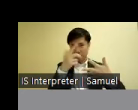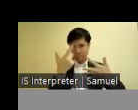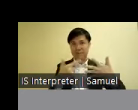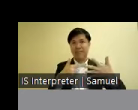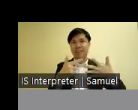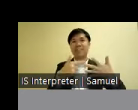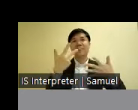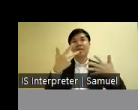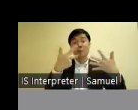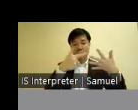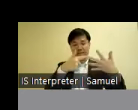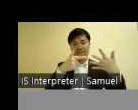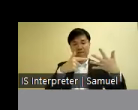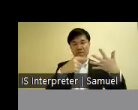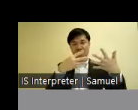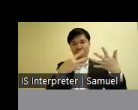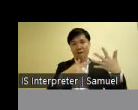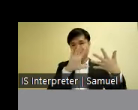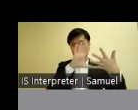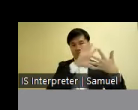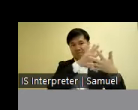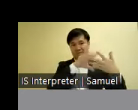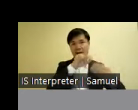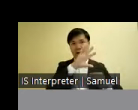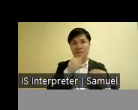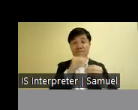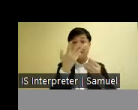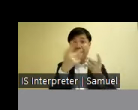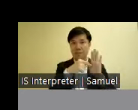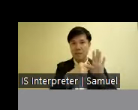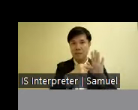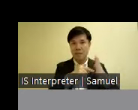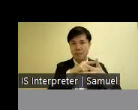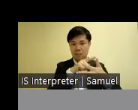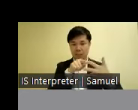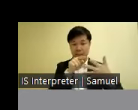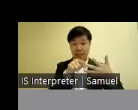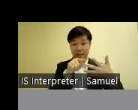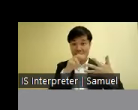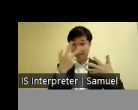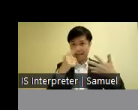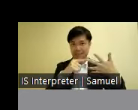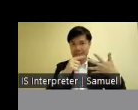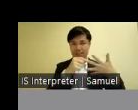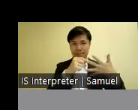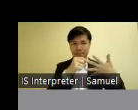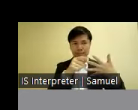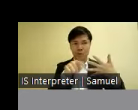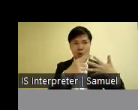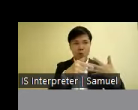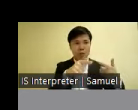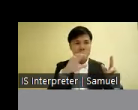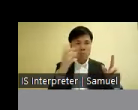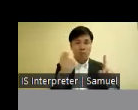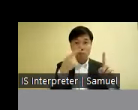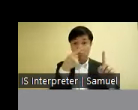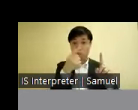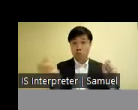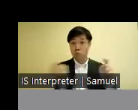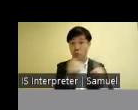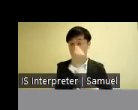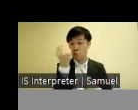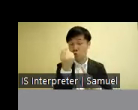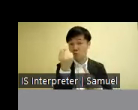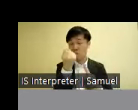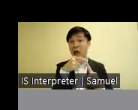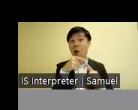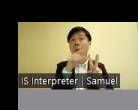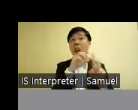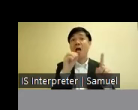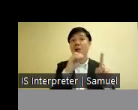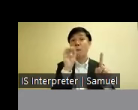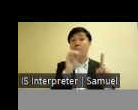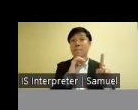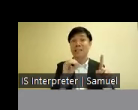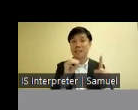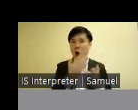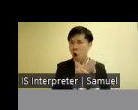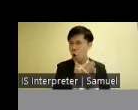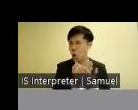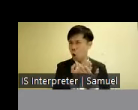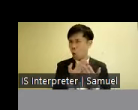So, the pledge now reads, 100% so, all of the entity refugee operations will undertake